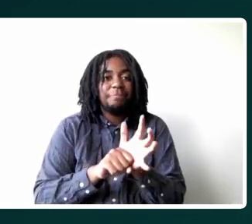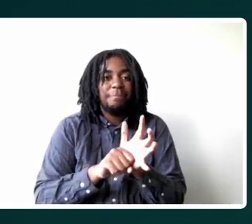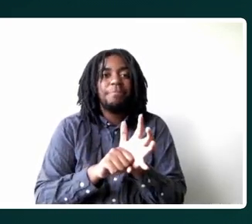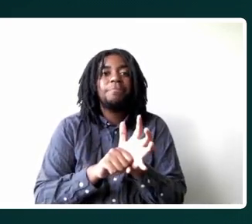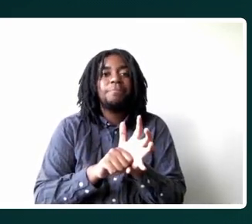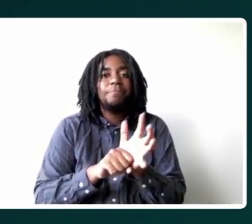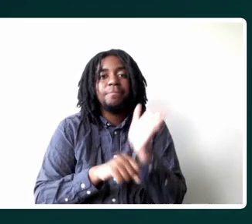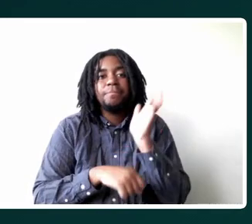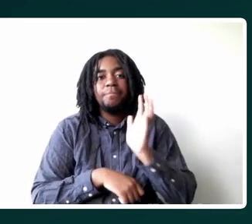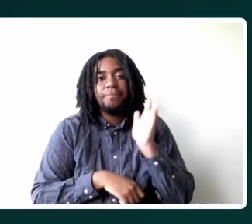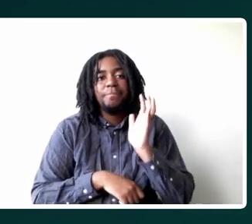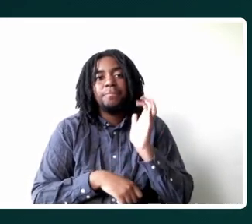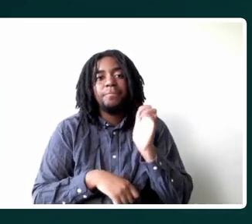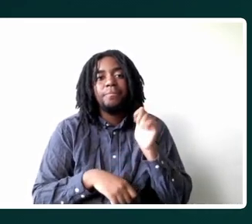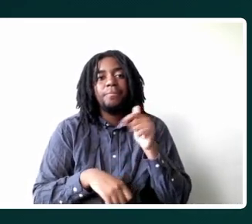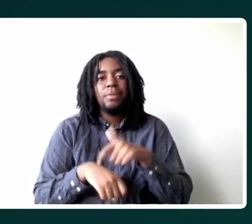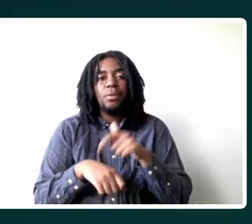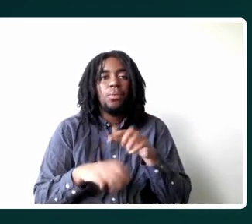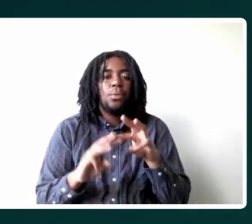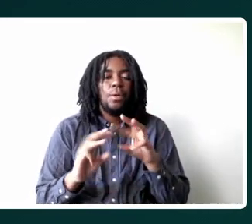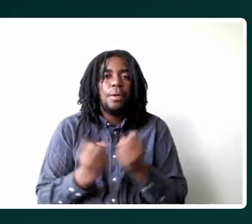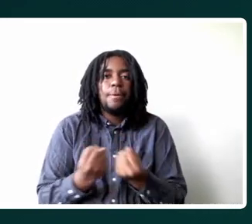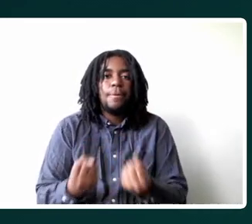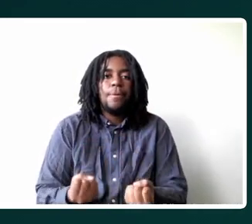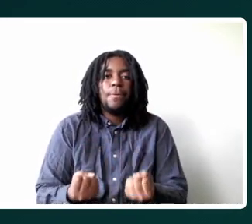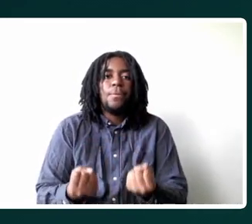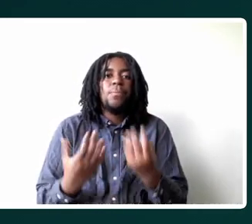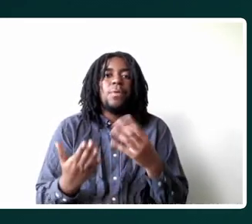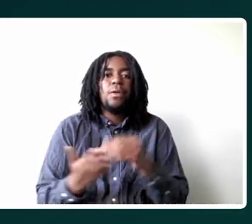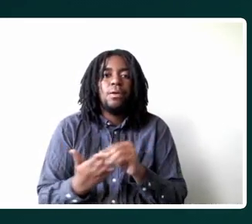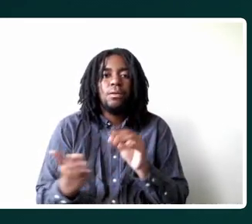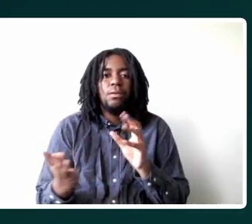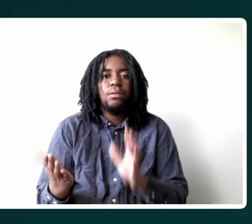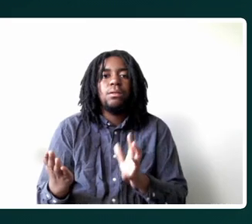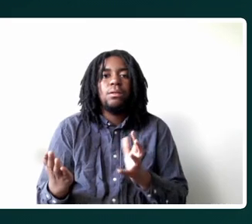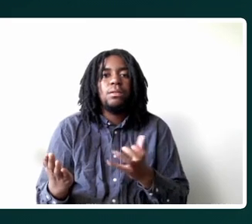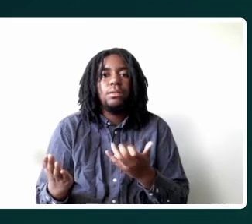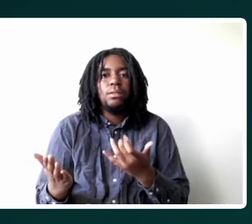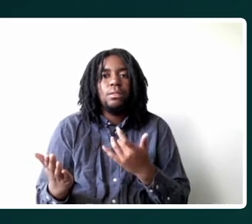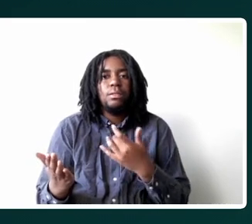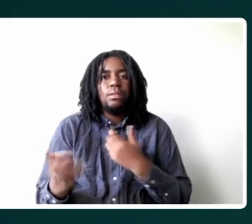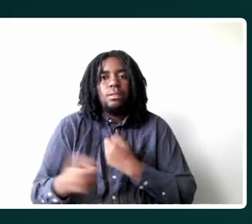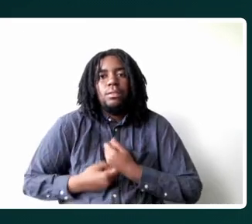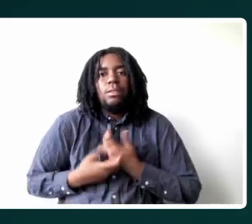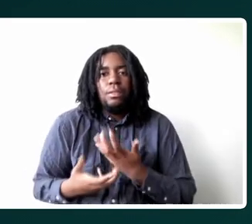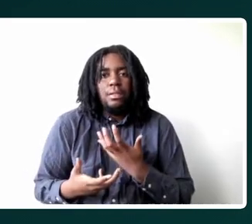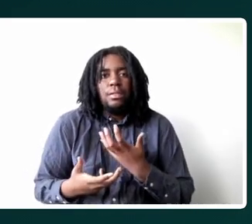this workshop, many, many stories were shared that involved traumatic events. And we realized